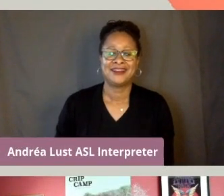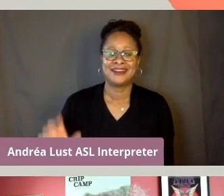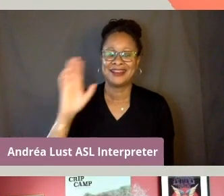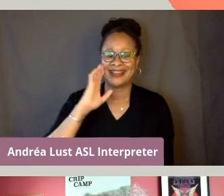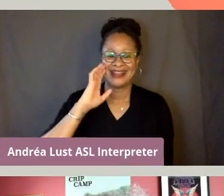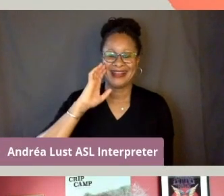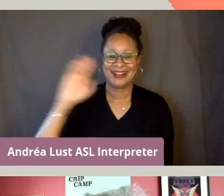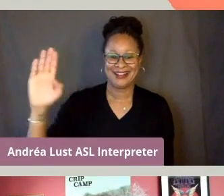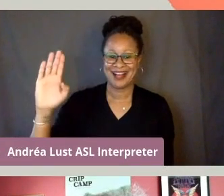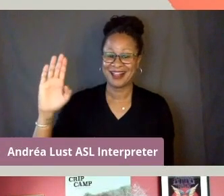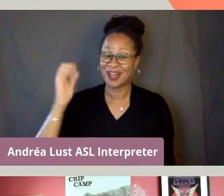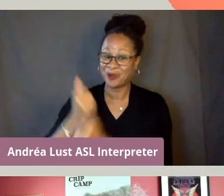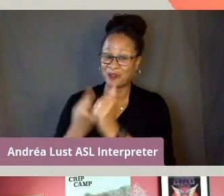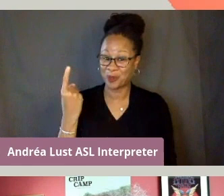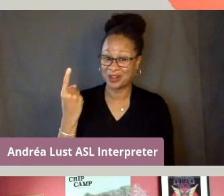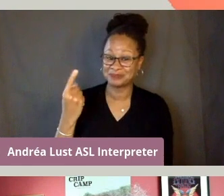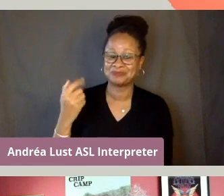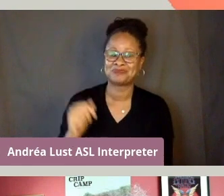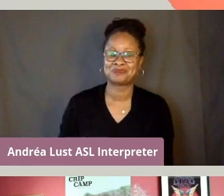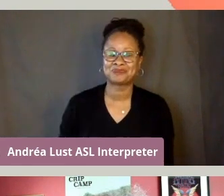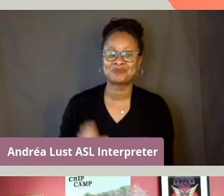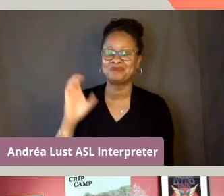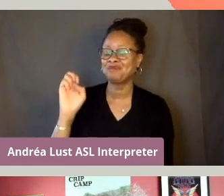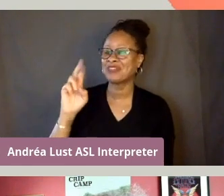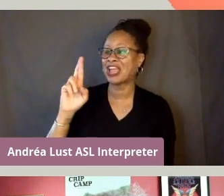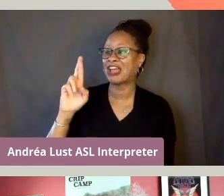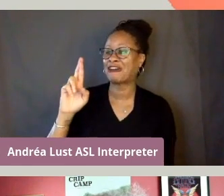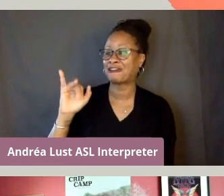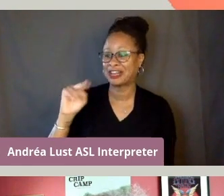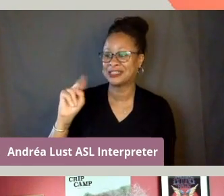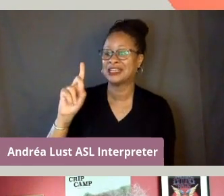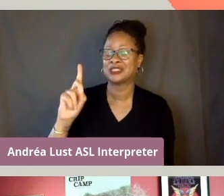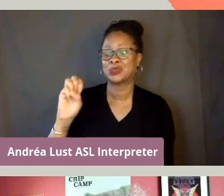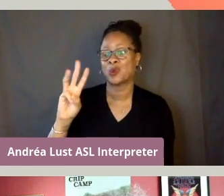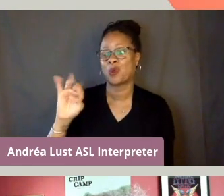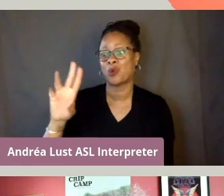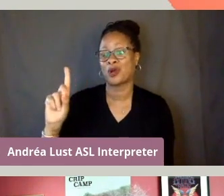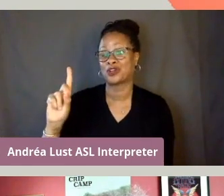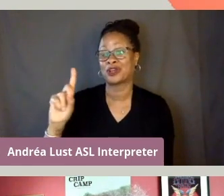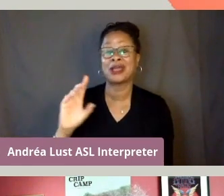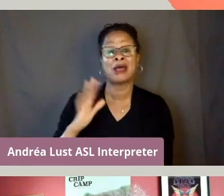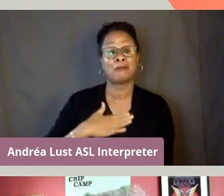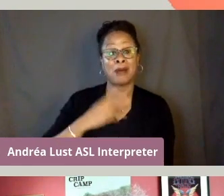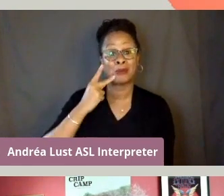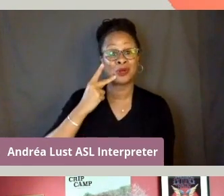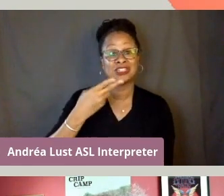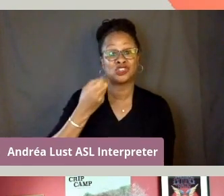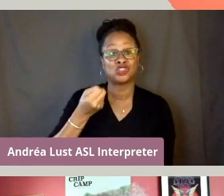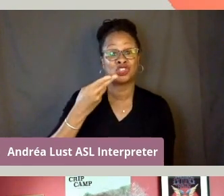Hi, everyone. I'm Erin DeWard. I use she and her pronouns.